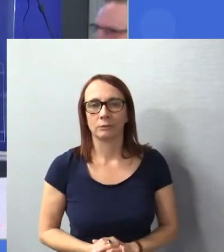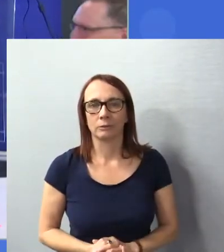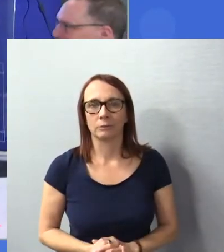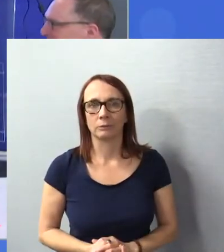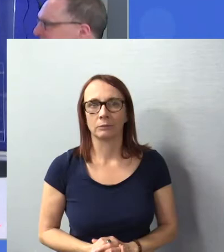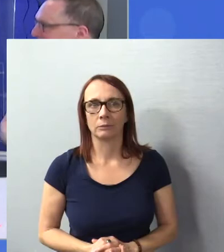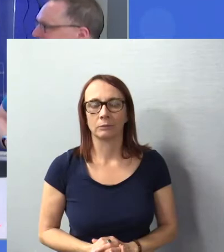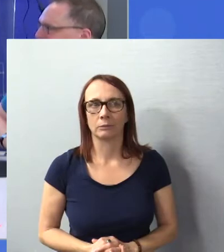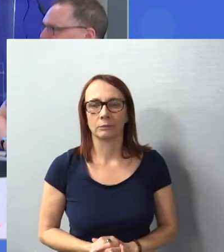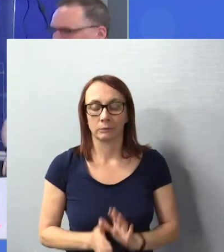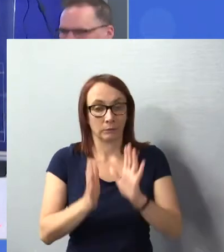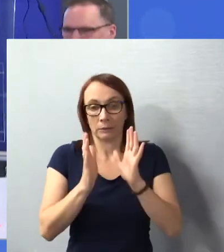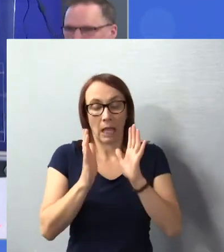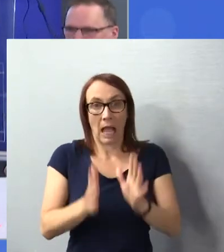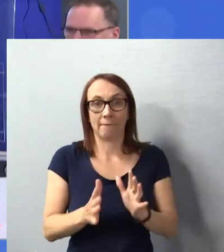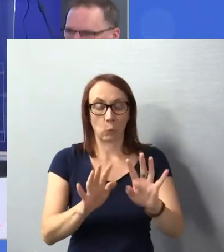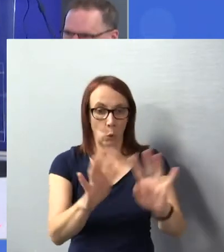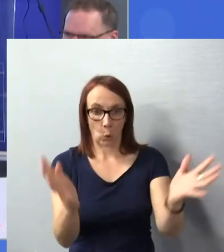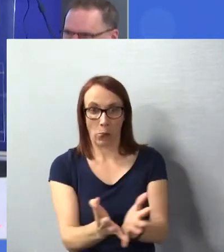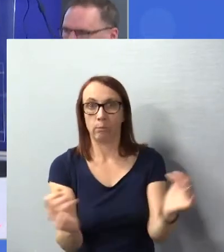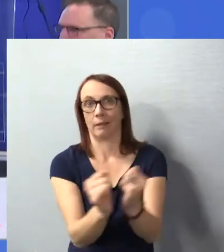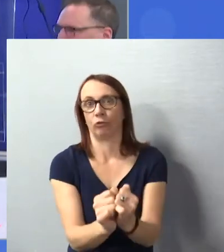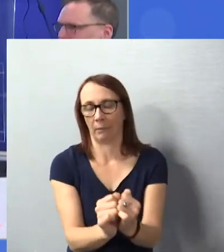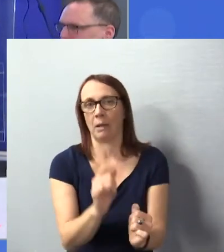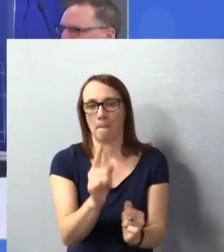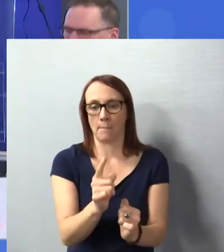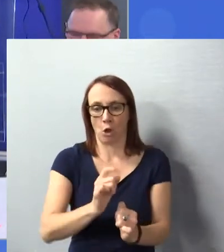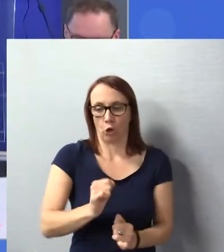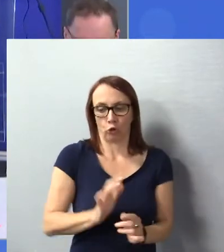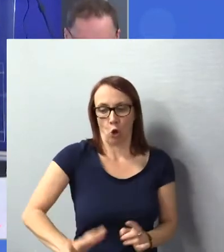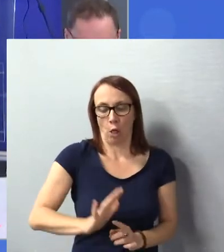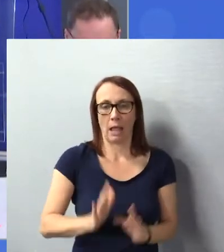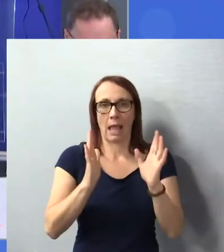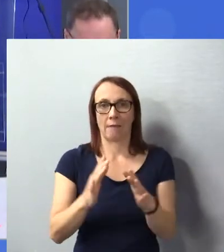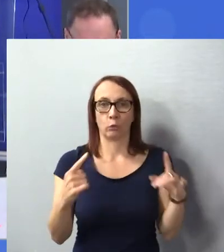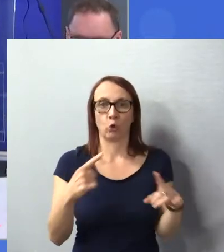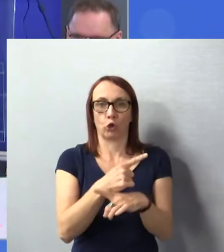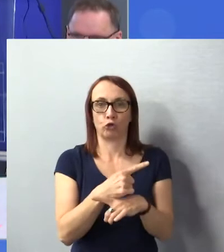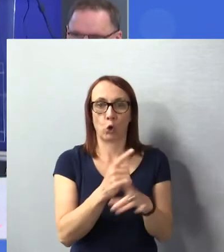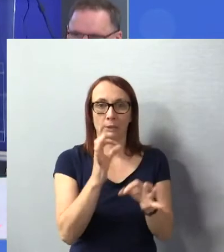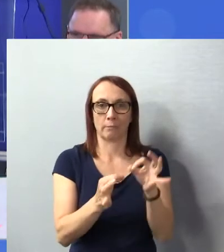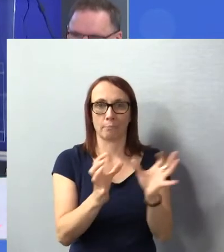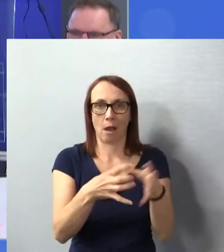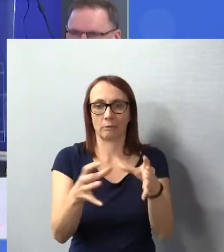making progress we needed global agreements per Scotland level the very least we needed with cross-party commitments I don't a climate change